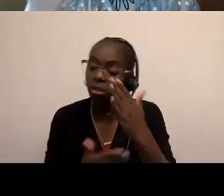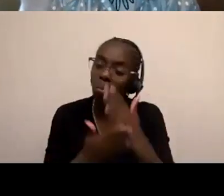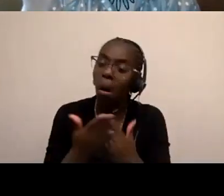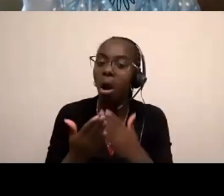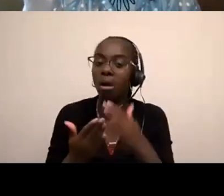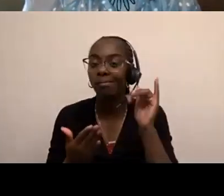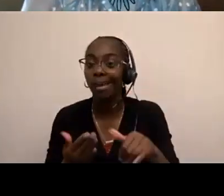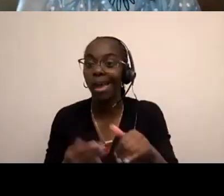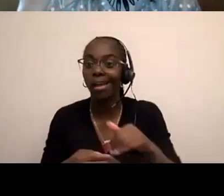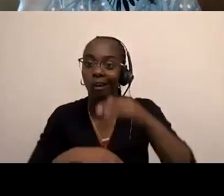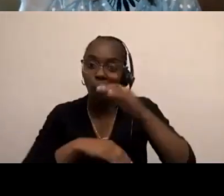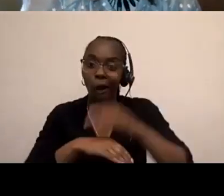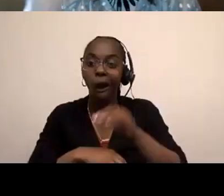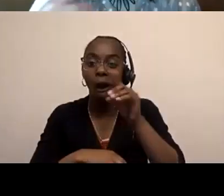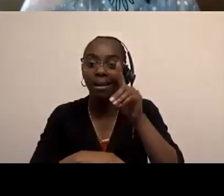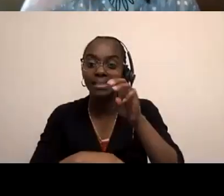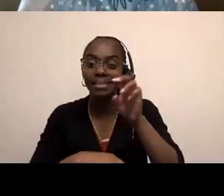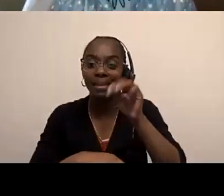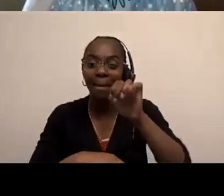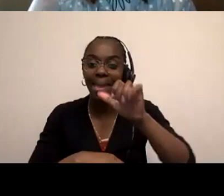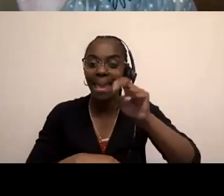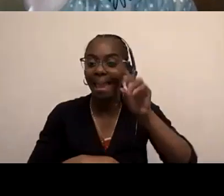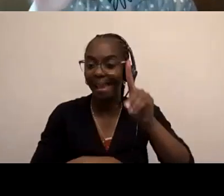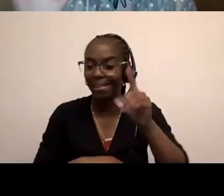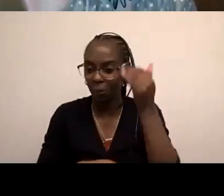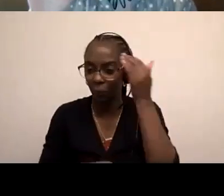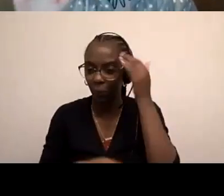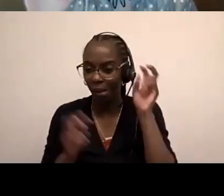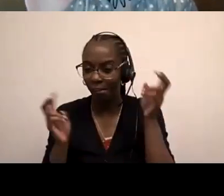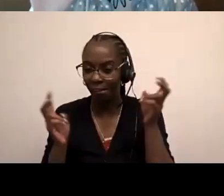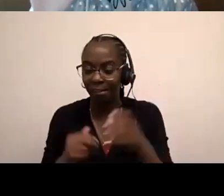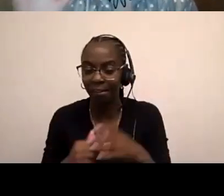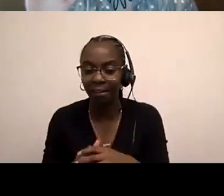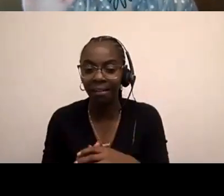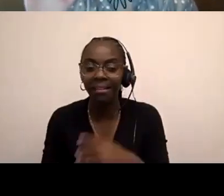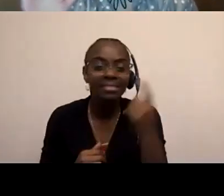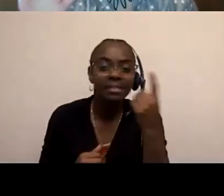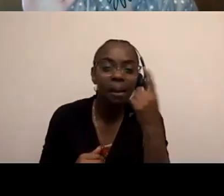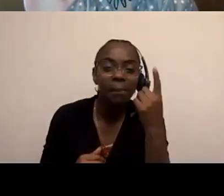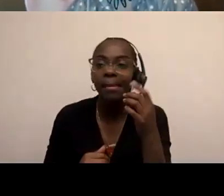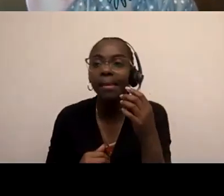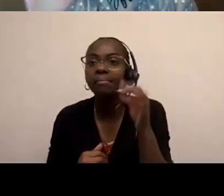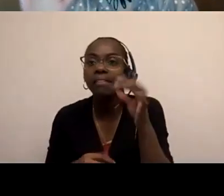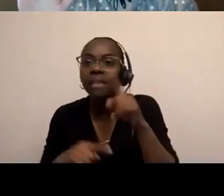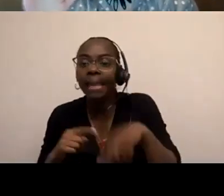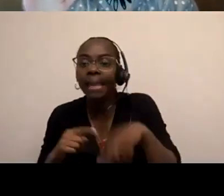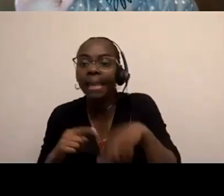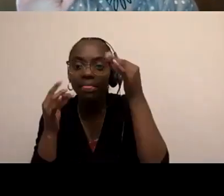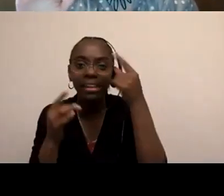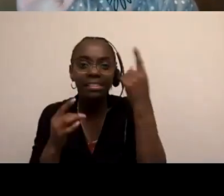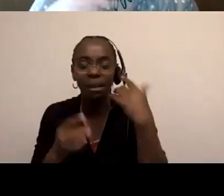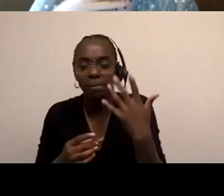REALLY PRESS THEM TO COME UP WITH SOMETHING. EVEN IF THEY CAN'T COME UP WITH SOMETHING SUPER MEANINGFUL THAT